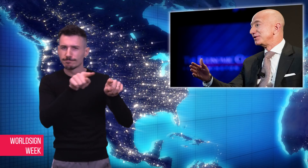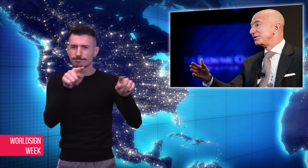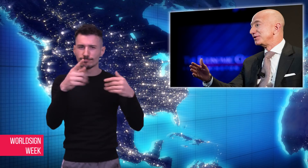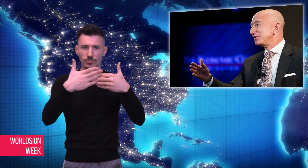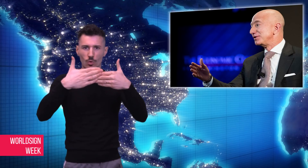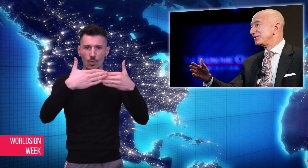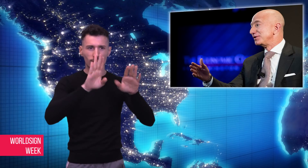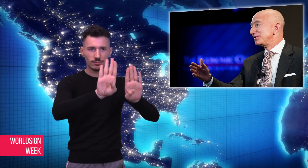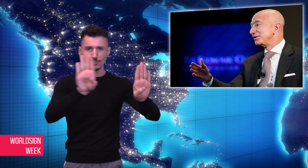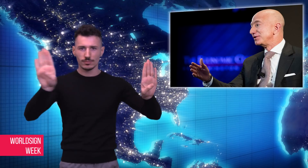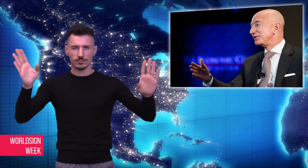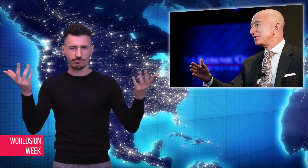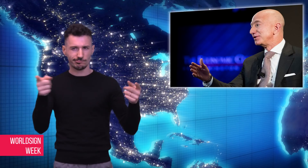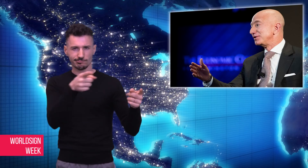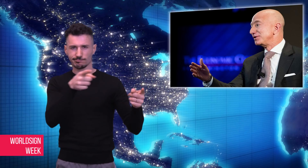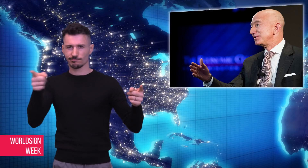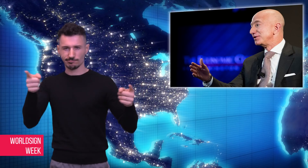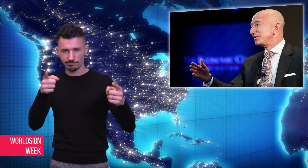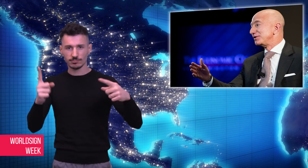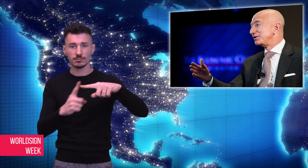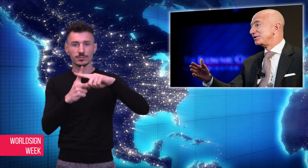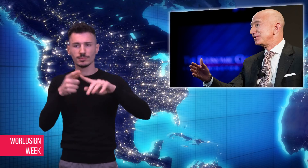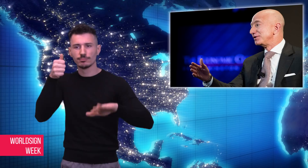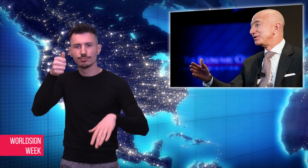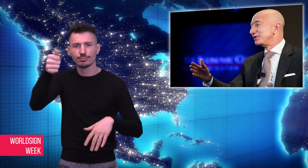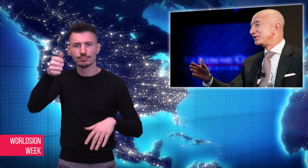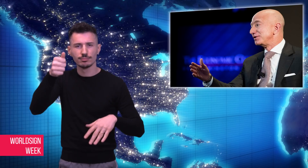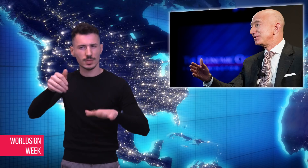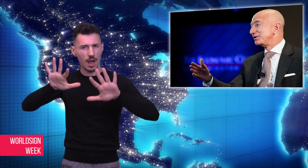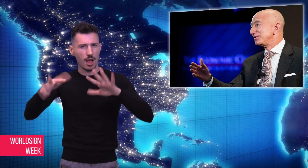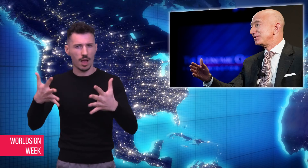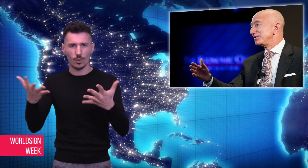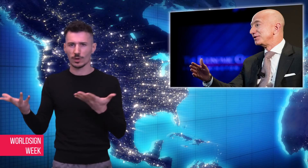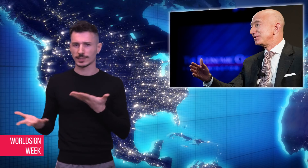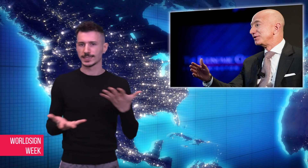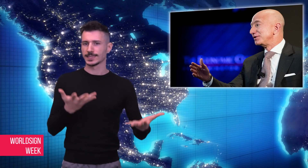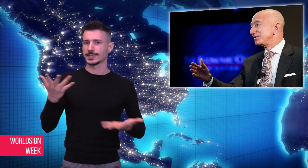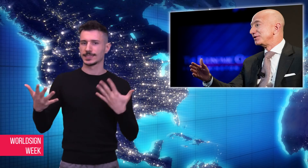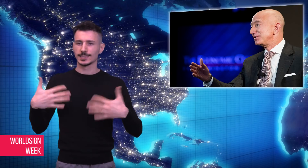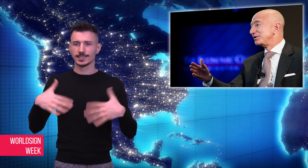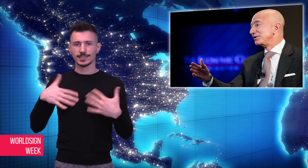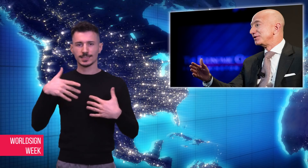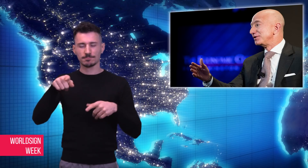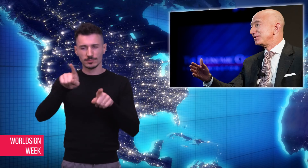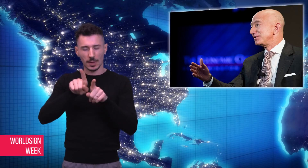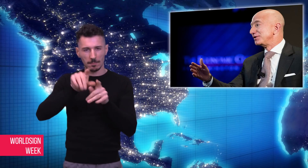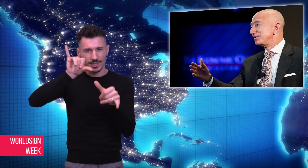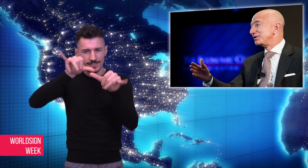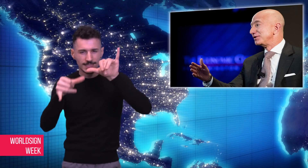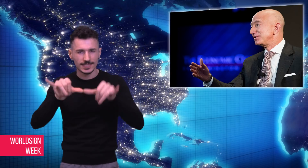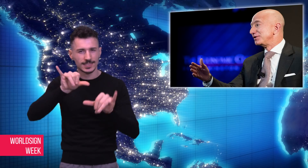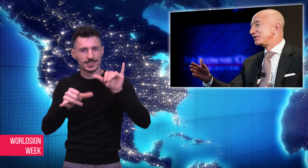doorbells to ring, and programming these functions